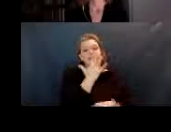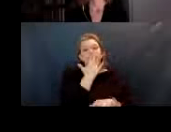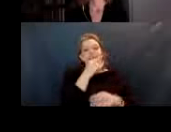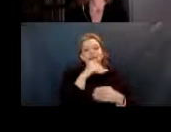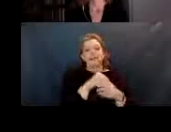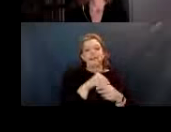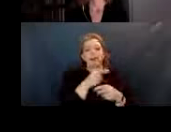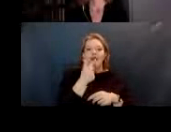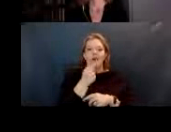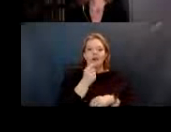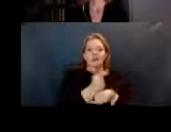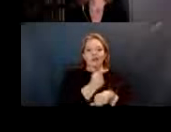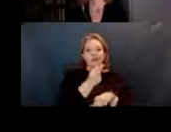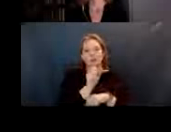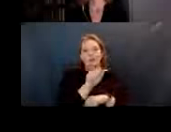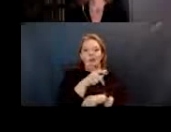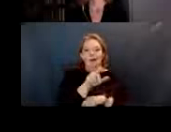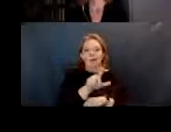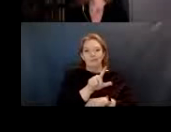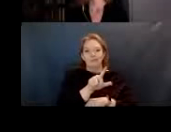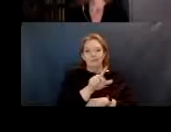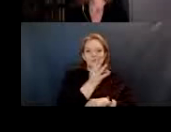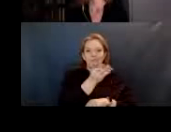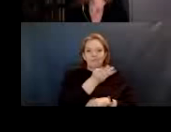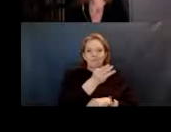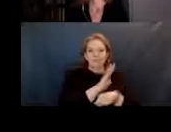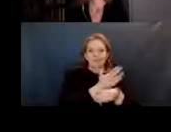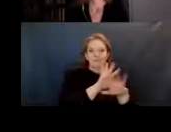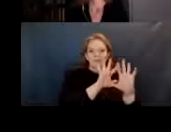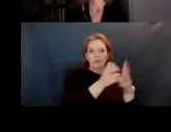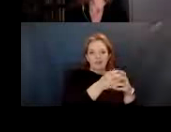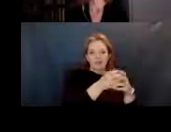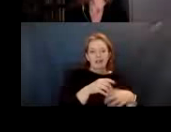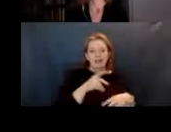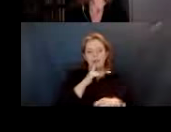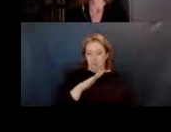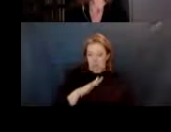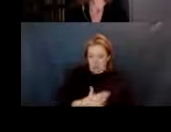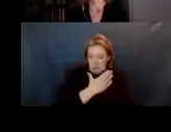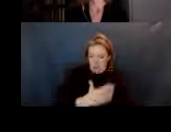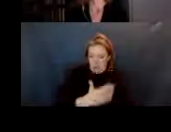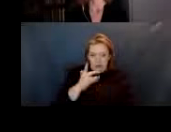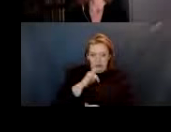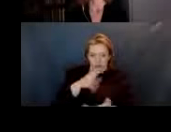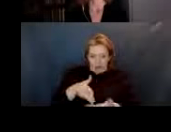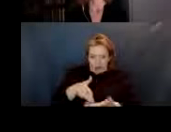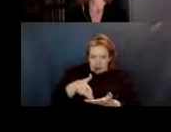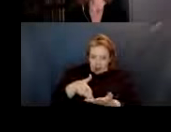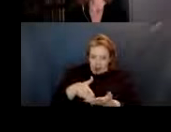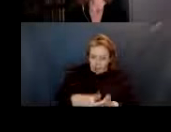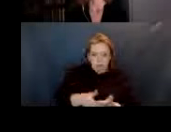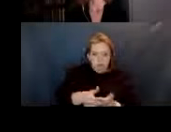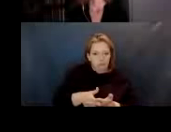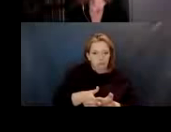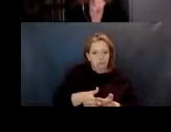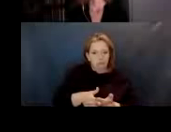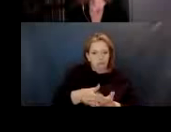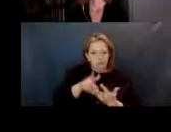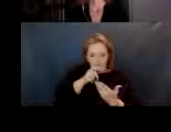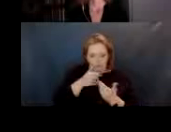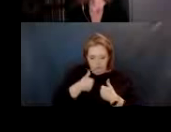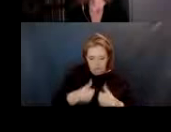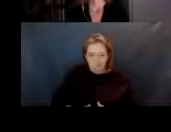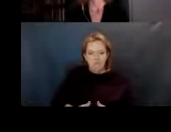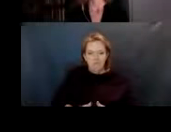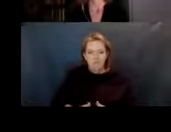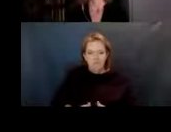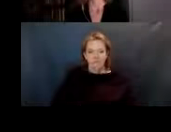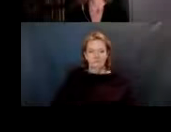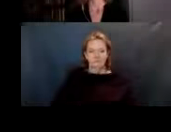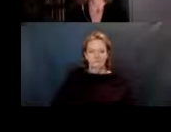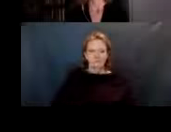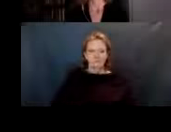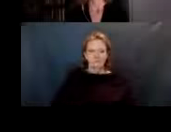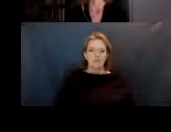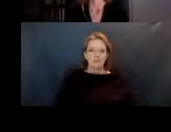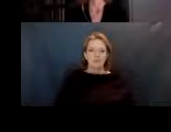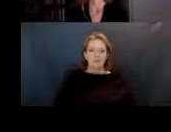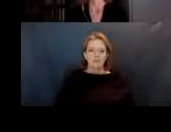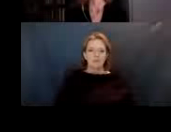know, so music's always been a driving force, and so it makes sense to me that I'm taking